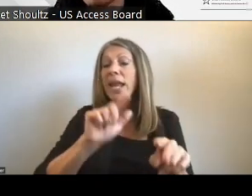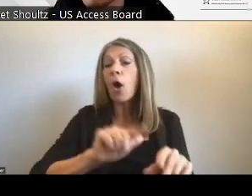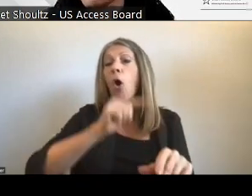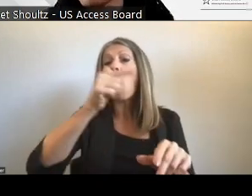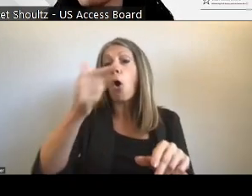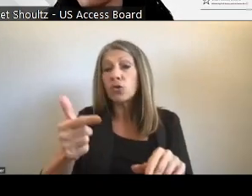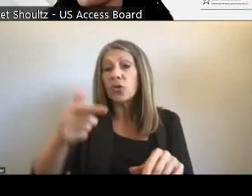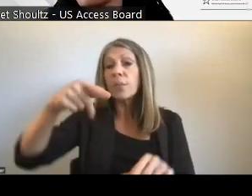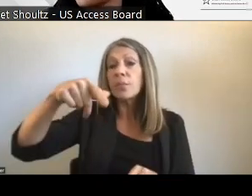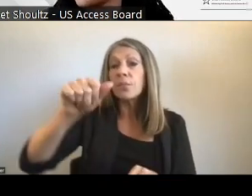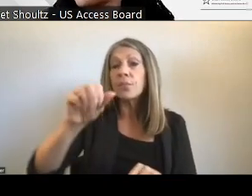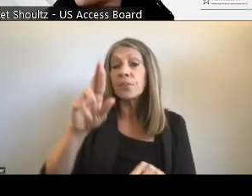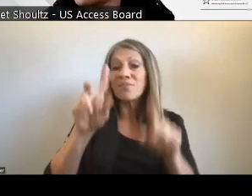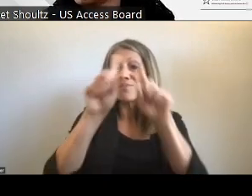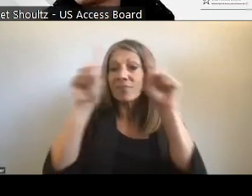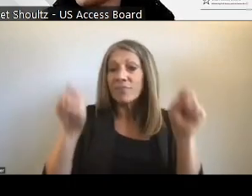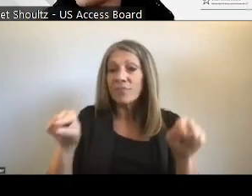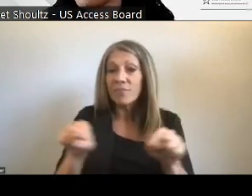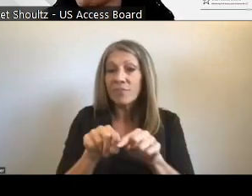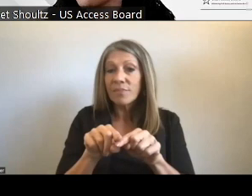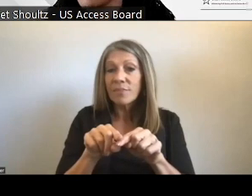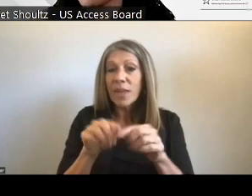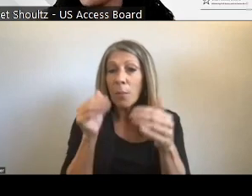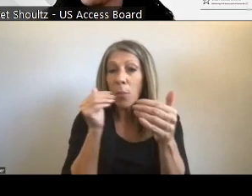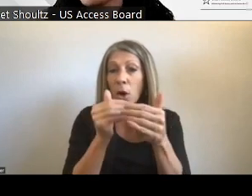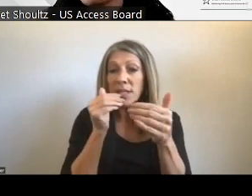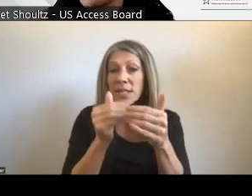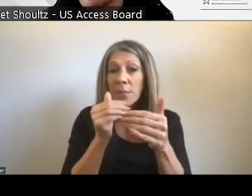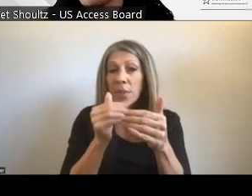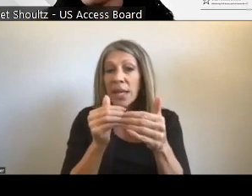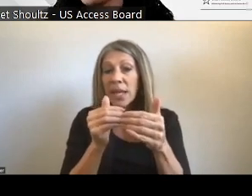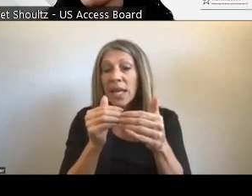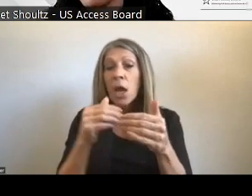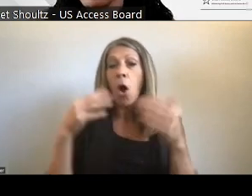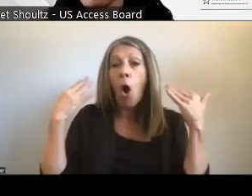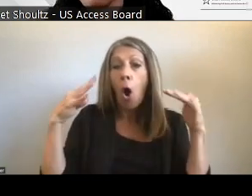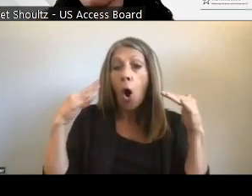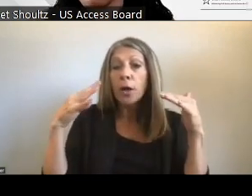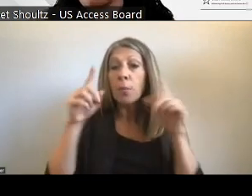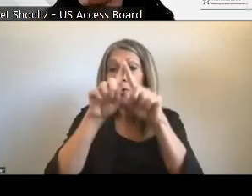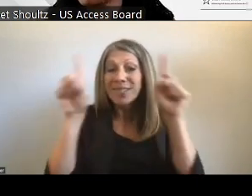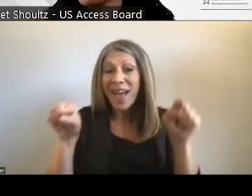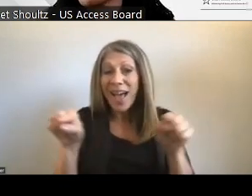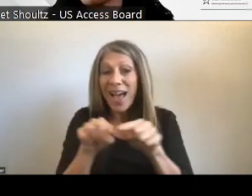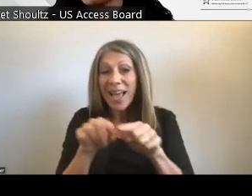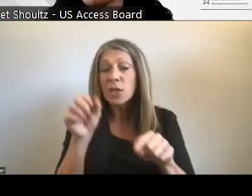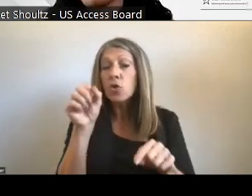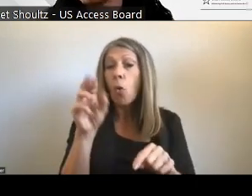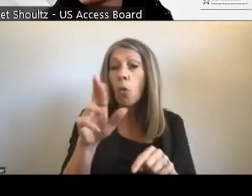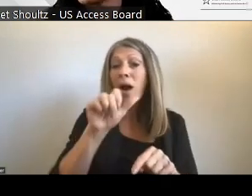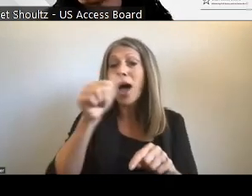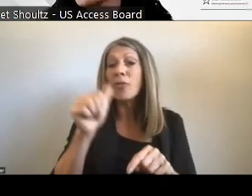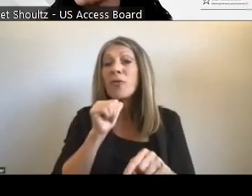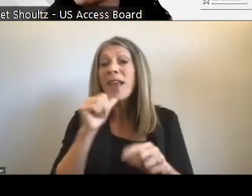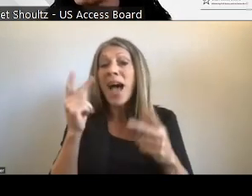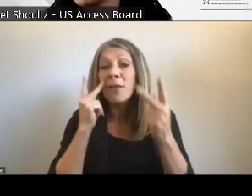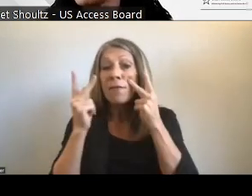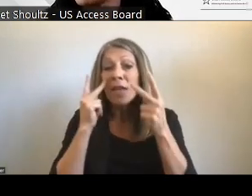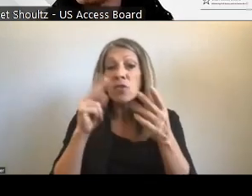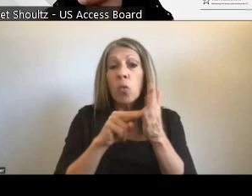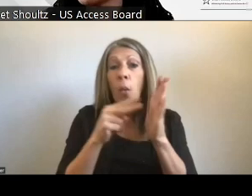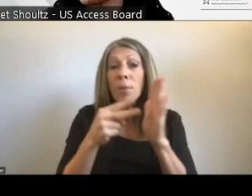access routes signage, proximity actuated audible signs or other non-visual means within the public